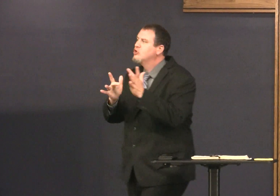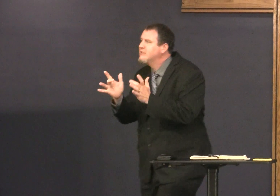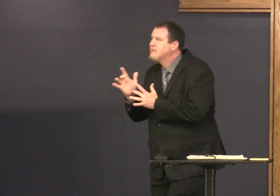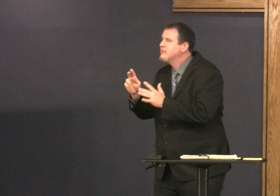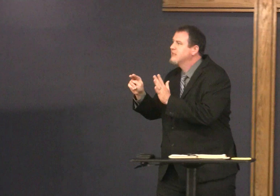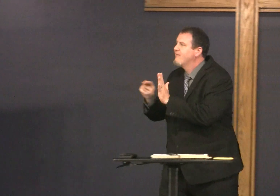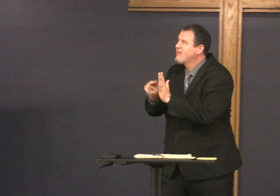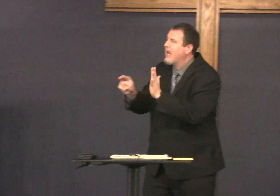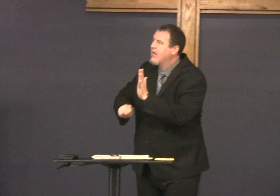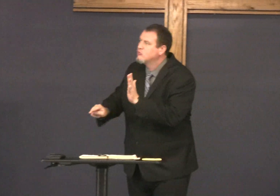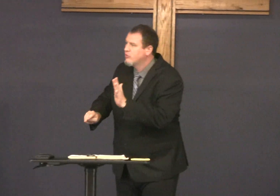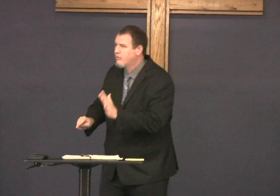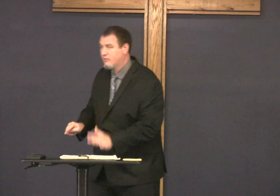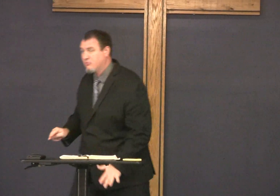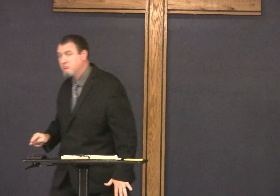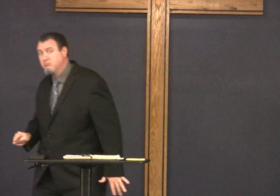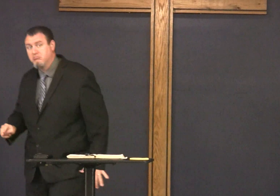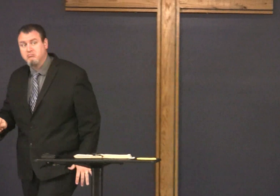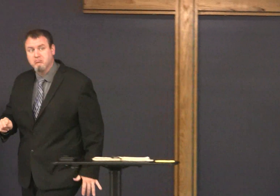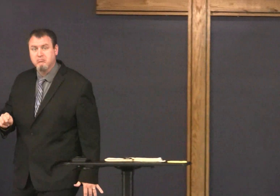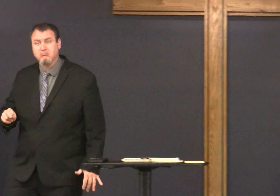the essential the answer to the police I am the name of God